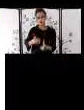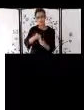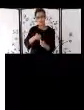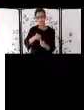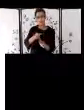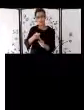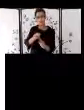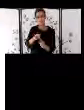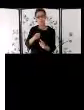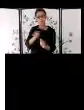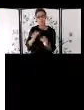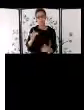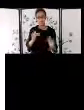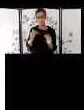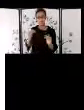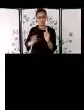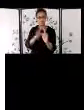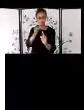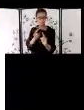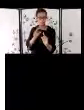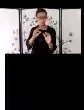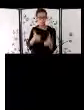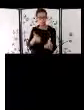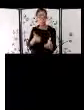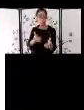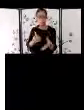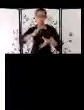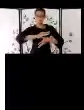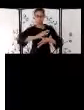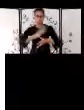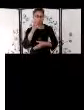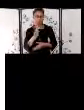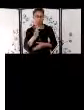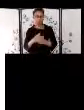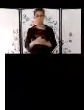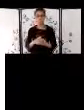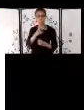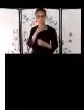Applicants that self-identify on our voluntary demographic survey, which is included in the